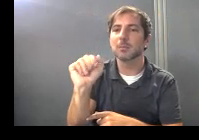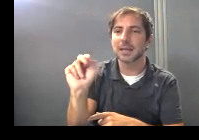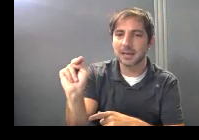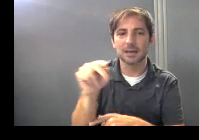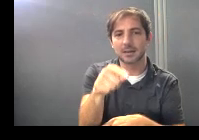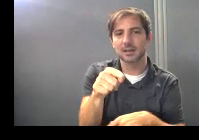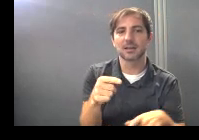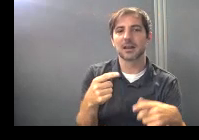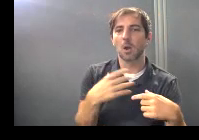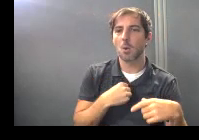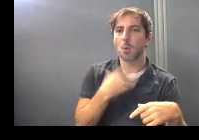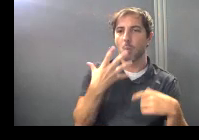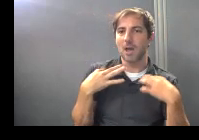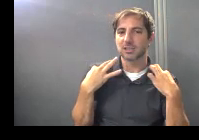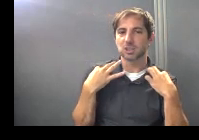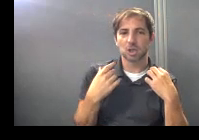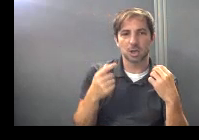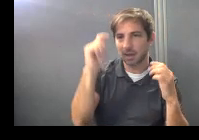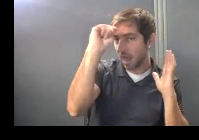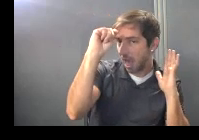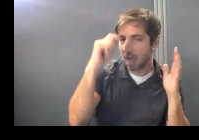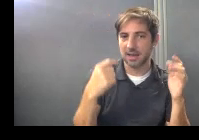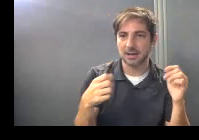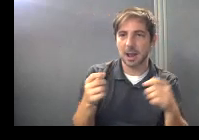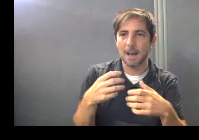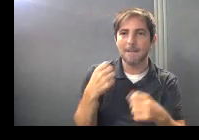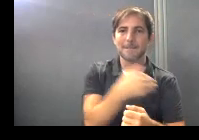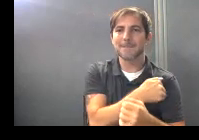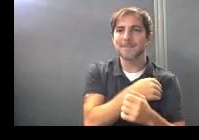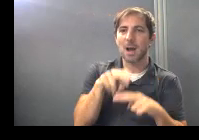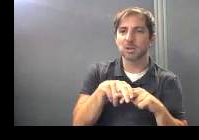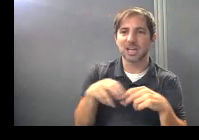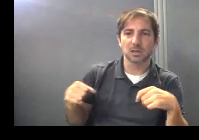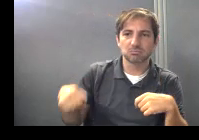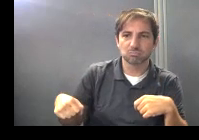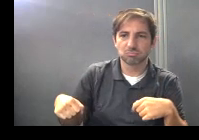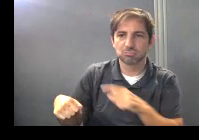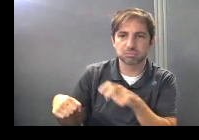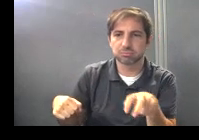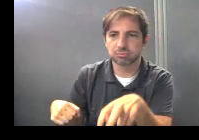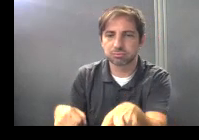CHAIR WEARING A HAT AND WHITE SHIRT. SHE IS A KEY FIGURE IN THE DISABILITY RIGHTS